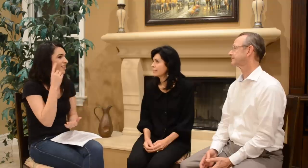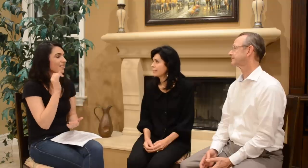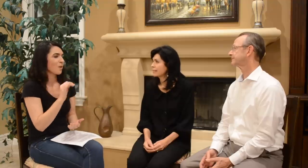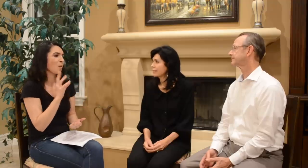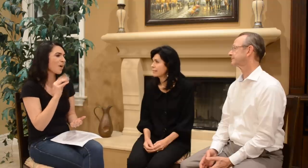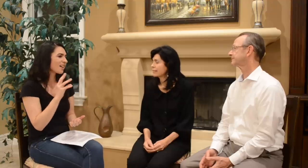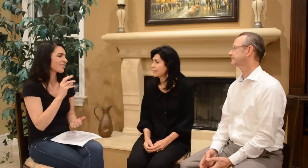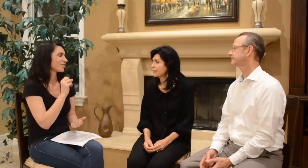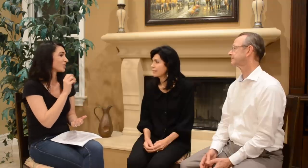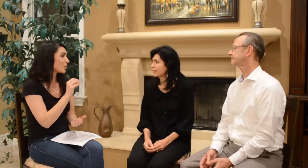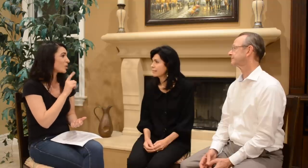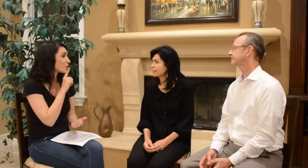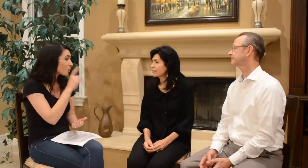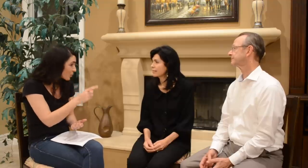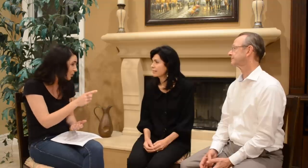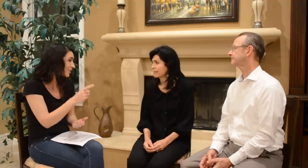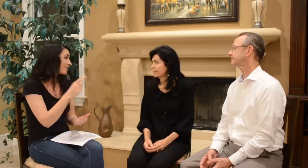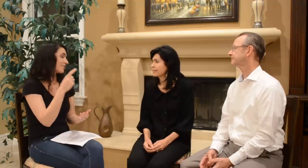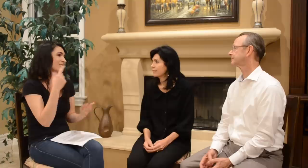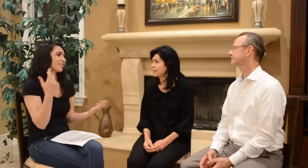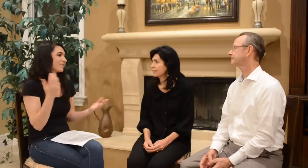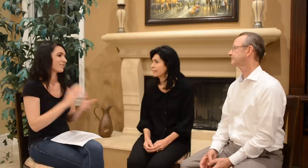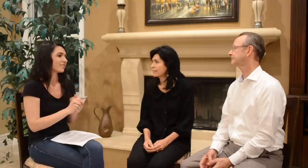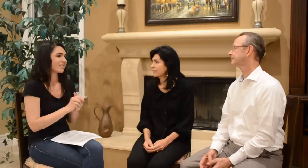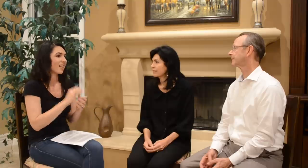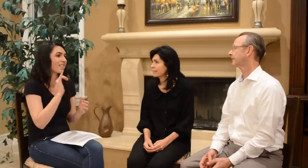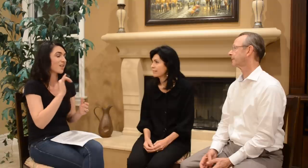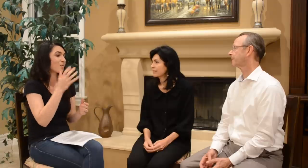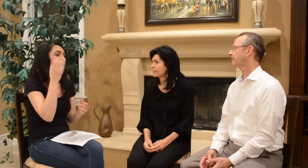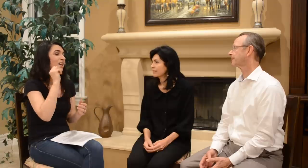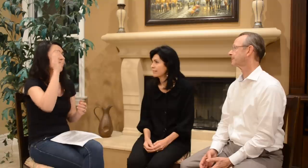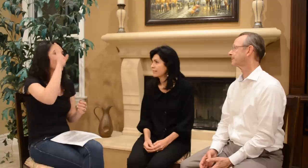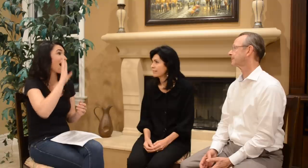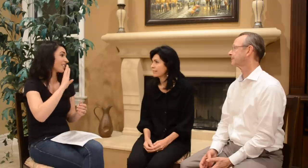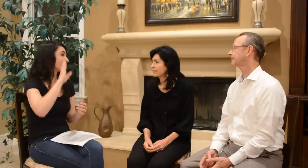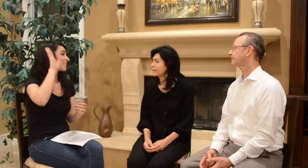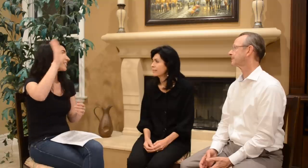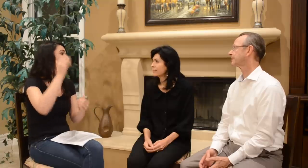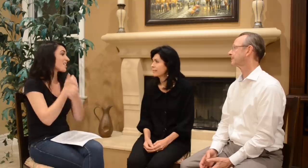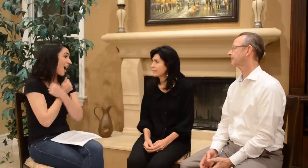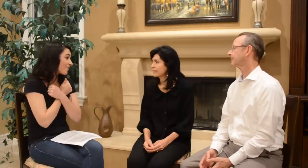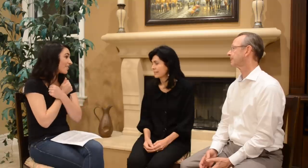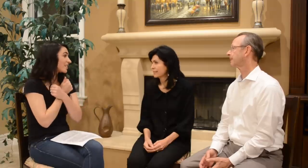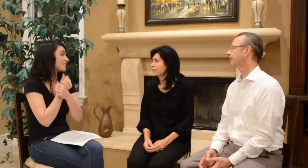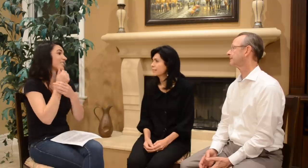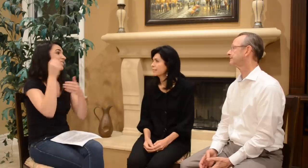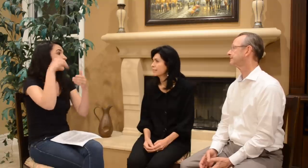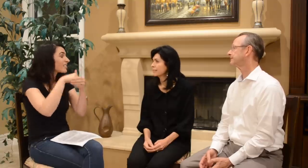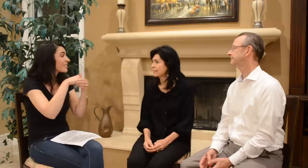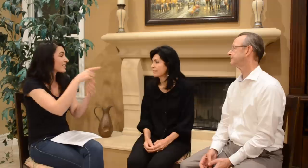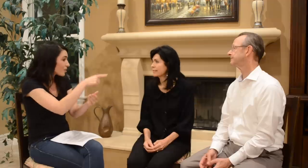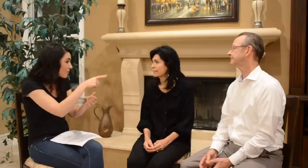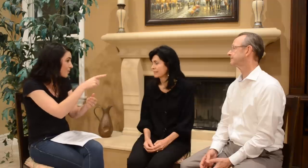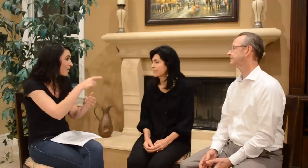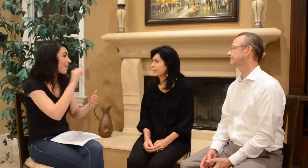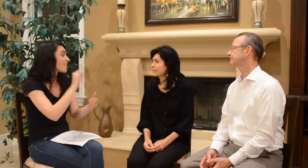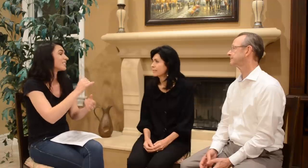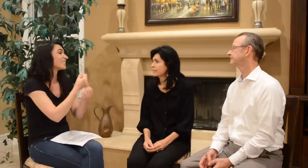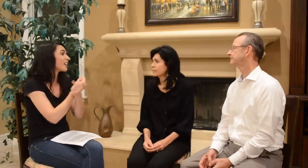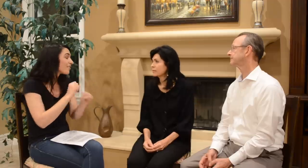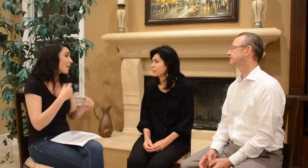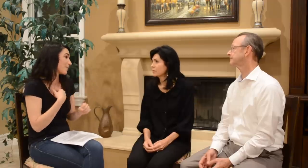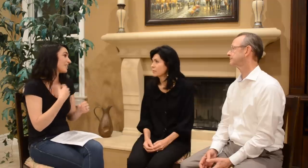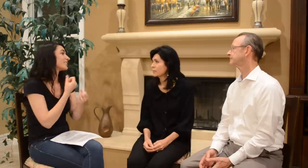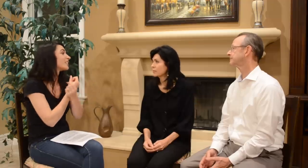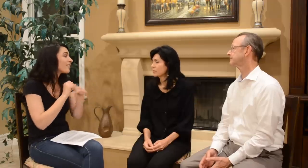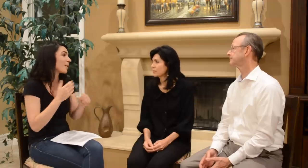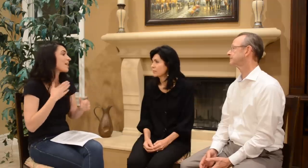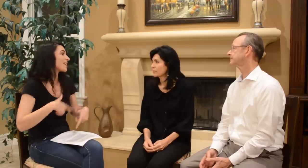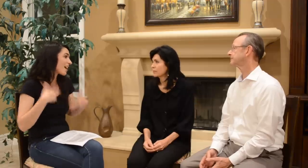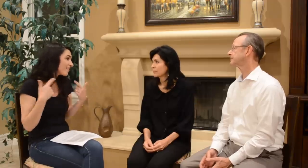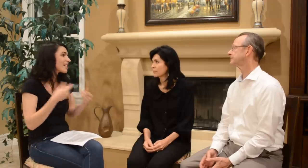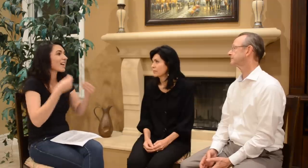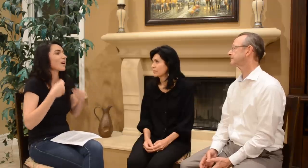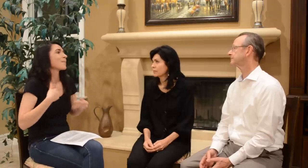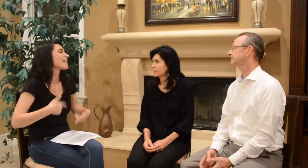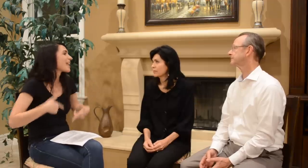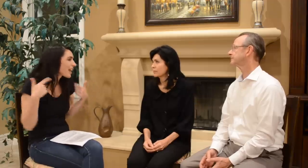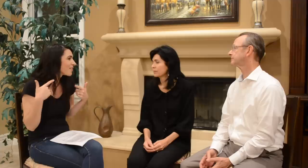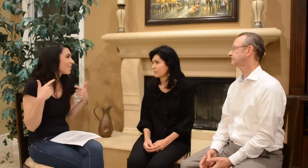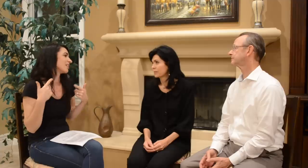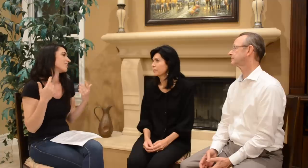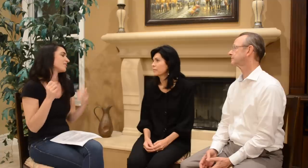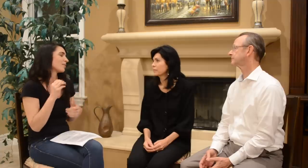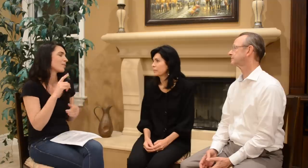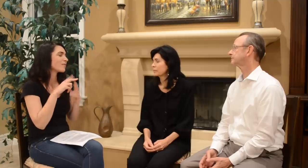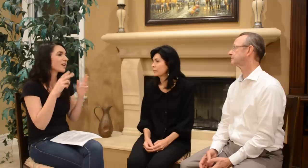and I was like, wow… so true… that it was God, His love in you two that saved me, saved my life, gave me life…